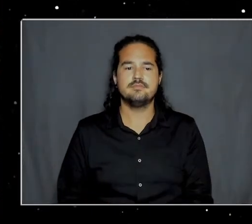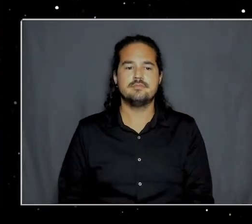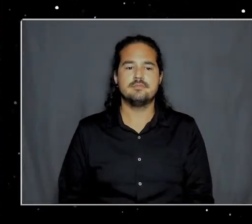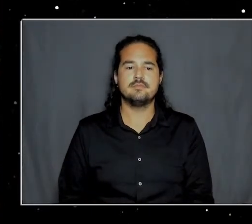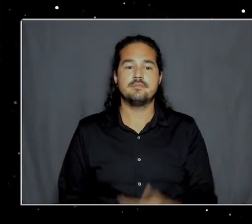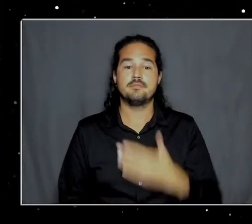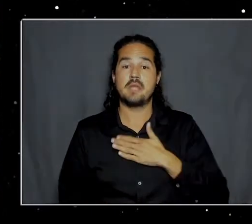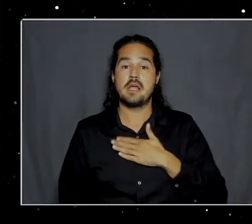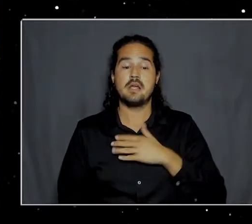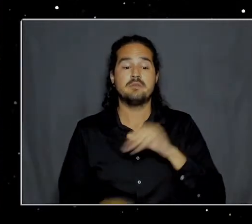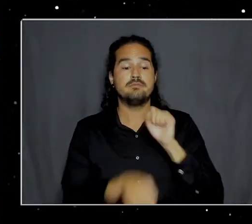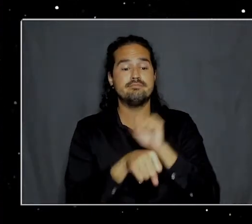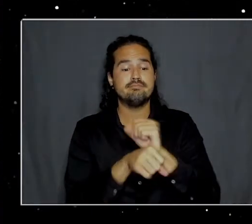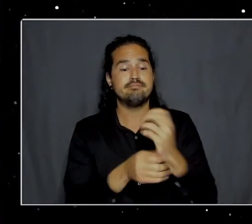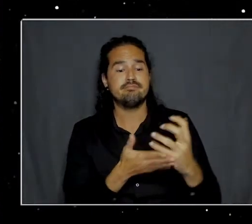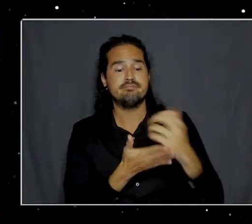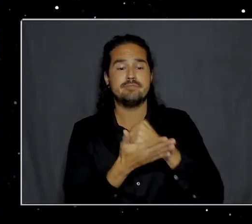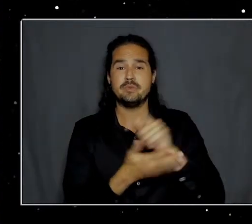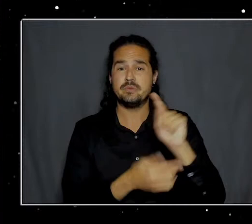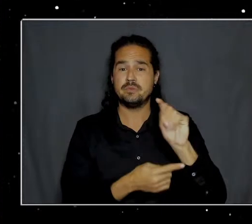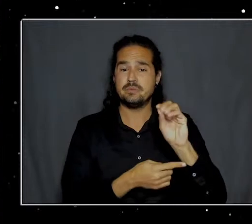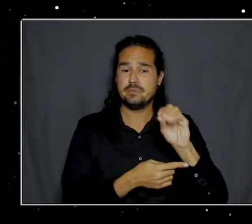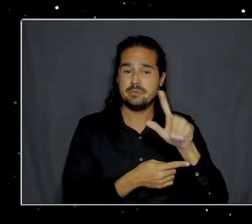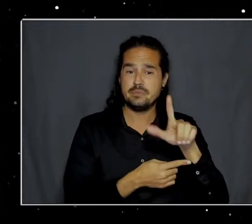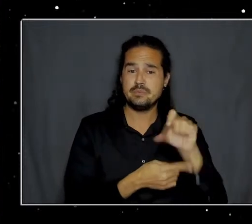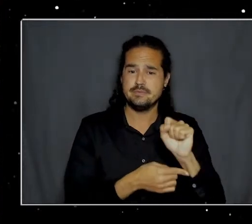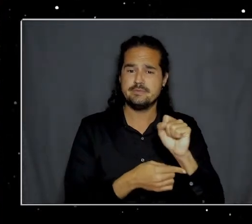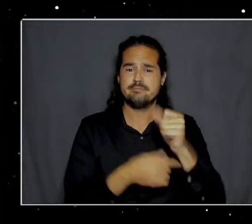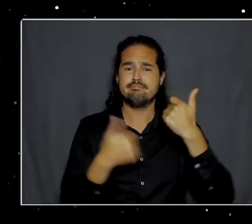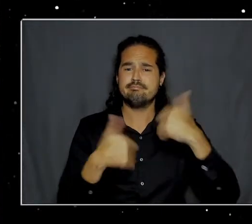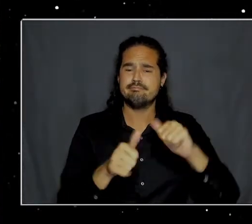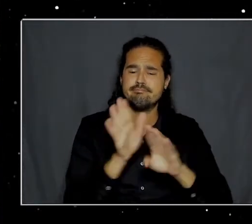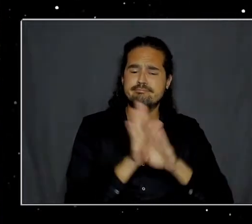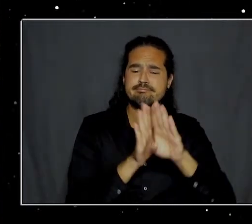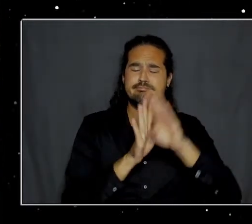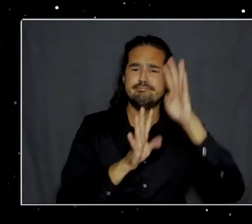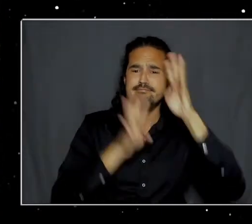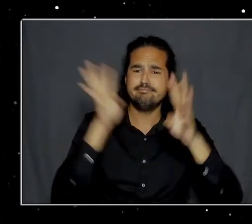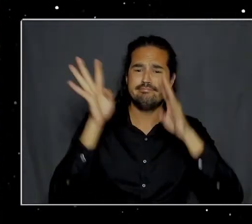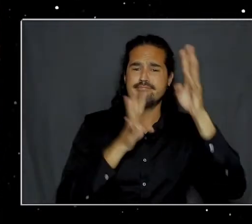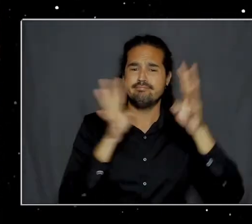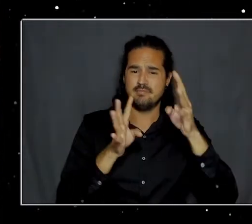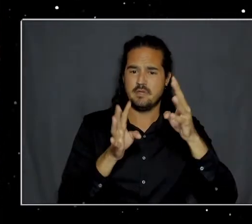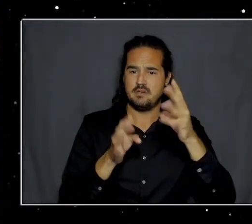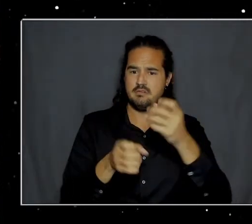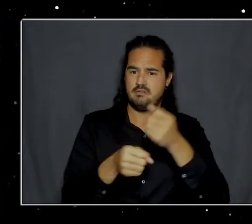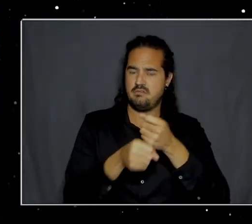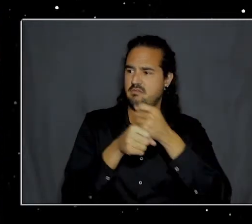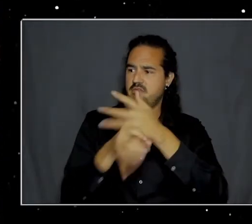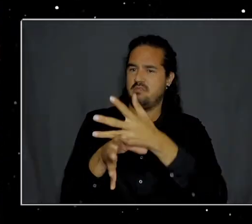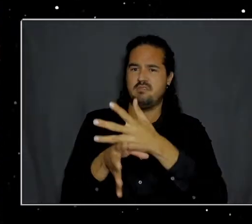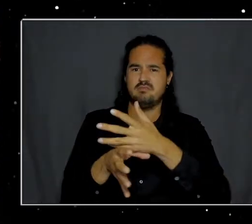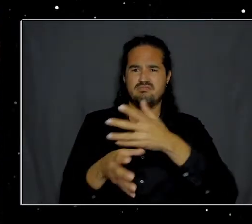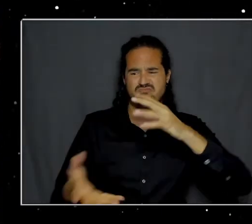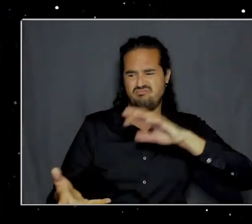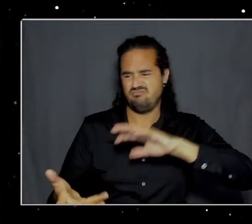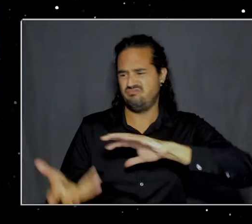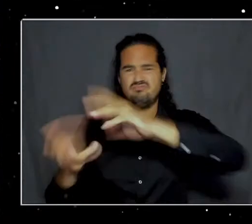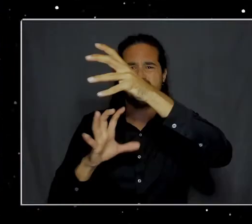WITH, CREATE SOME OF MY BEST WORK WITH, WON'T BE THE